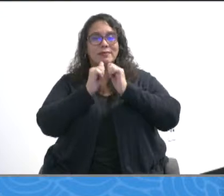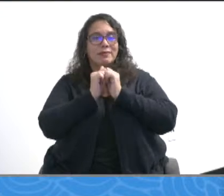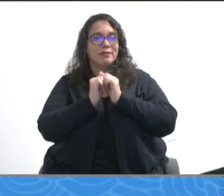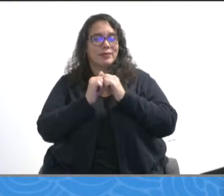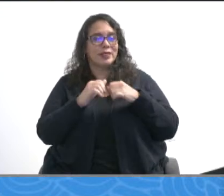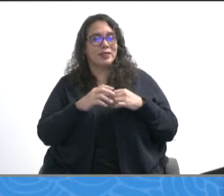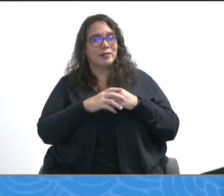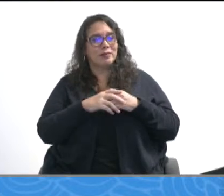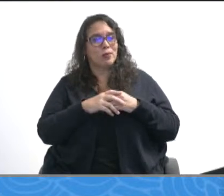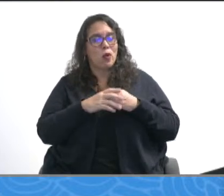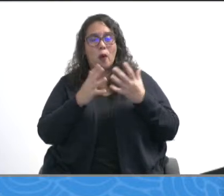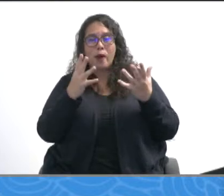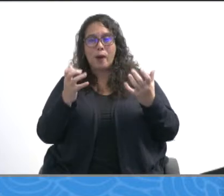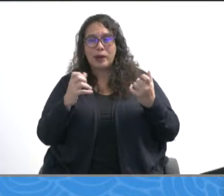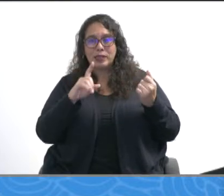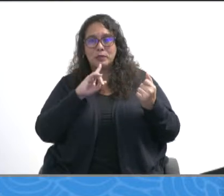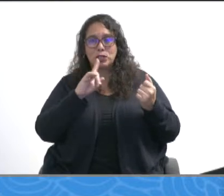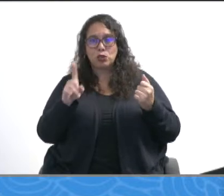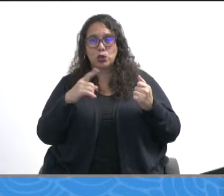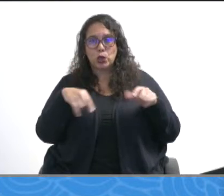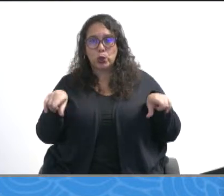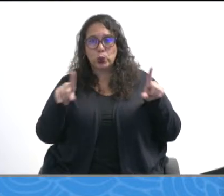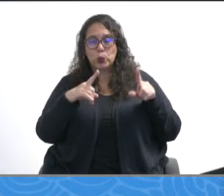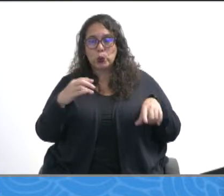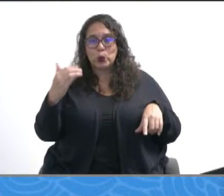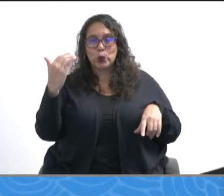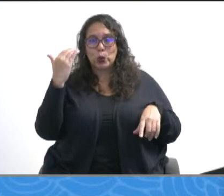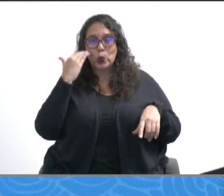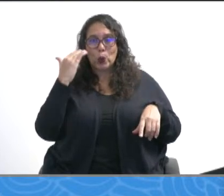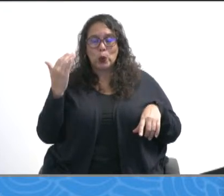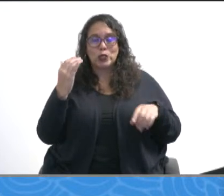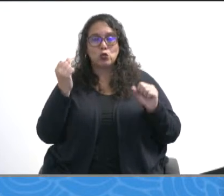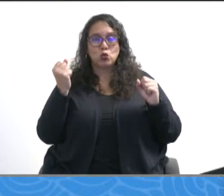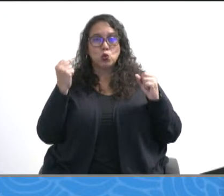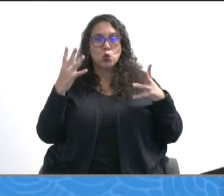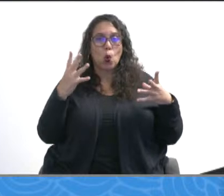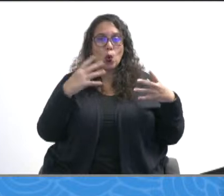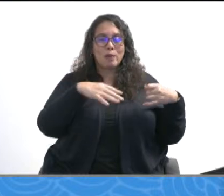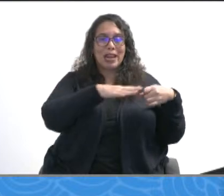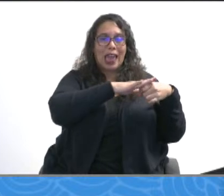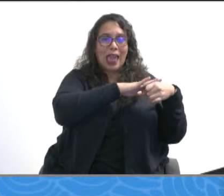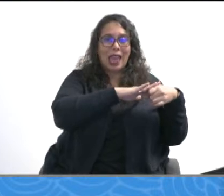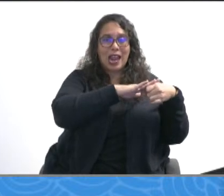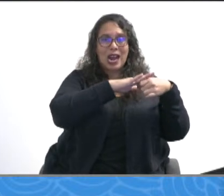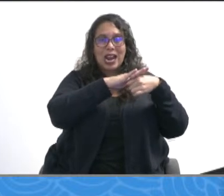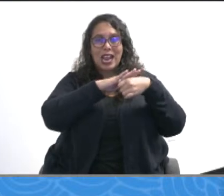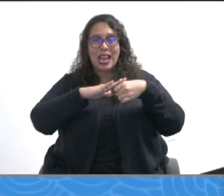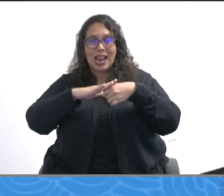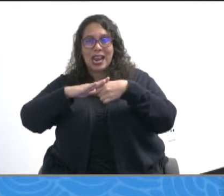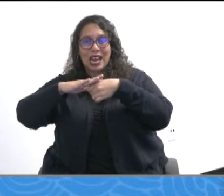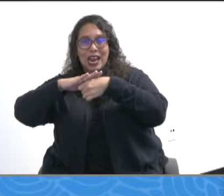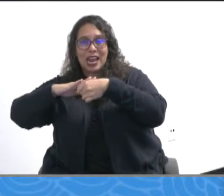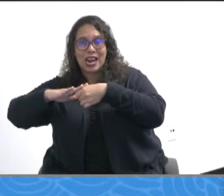What we wanna make sure that you know, is that there are so many areas that we are providing where we wanna invite you